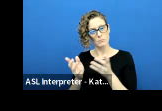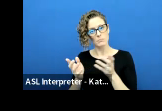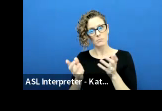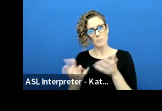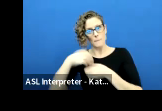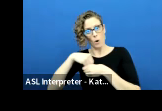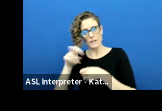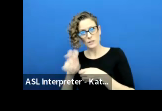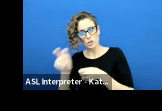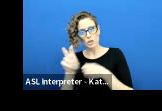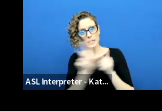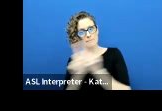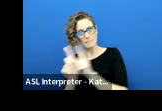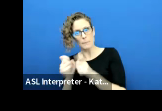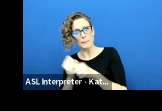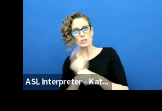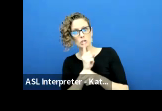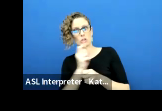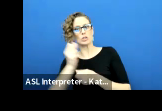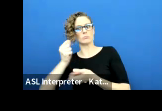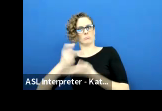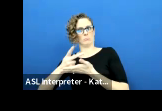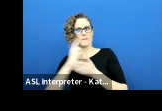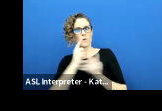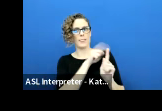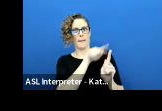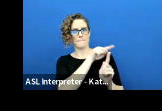to make sure that we got the security set up properly so they can do what they need to do